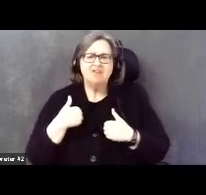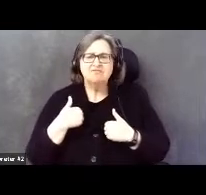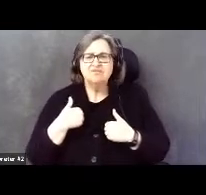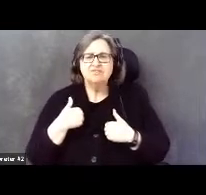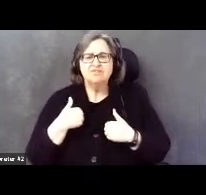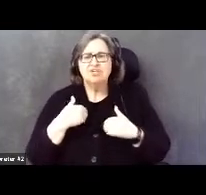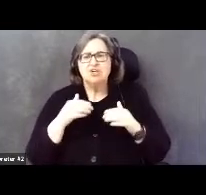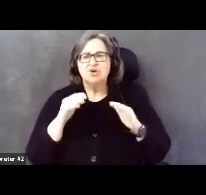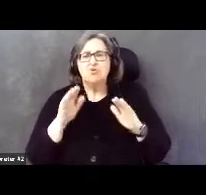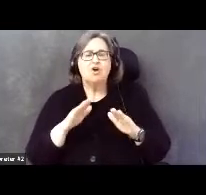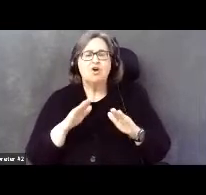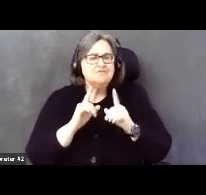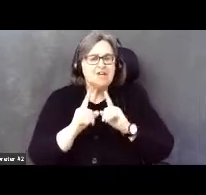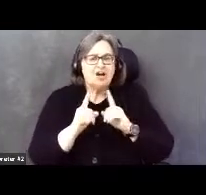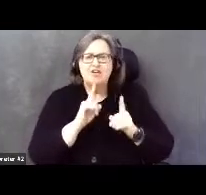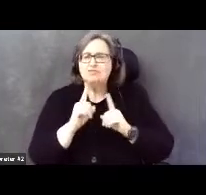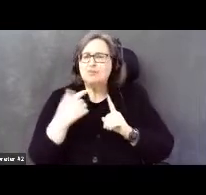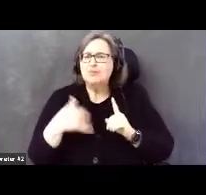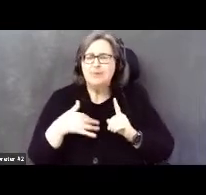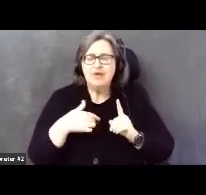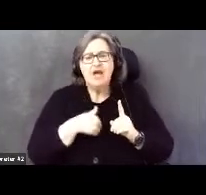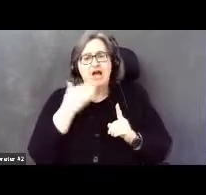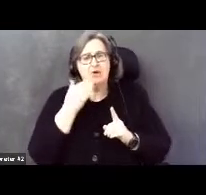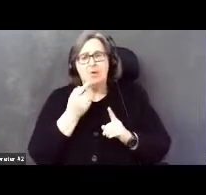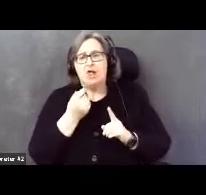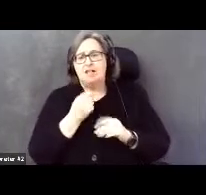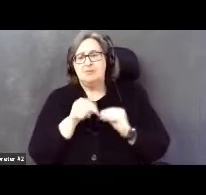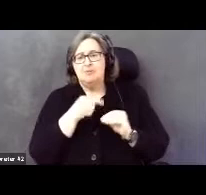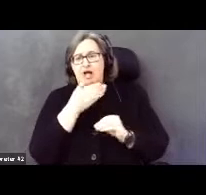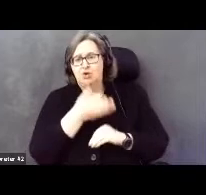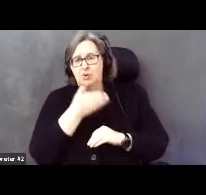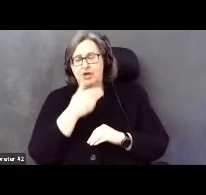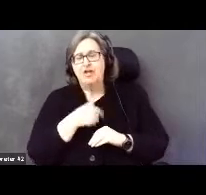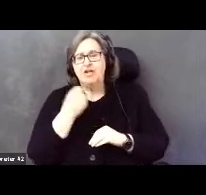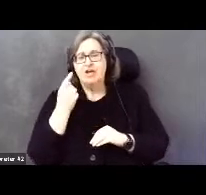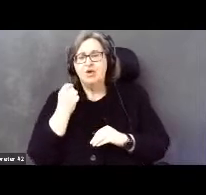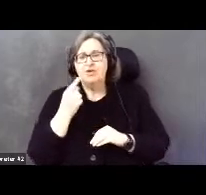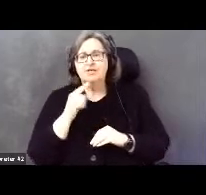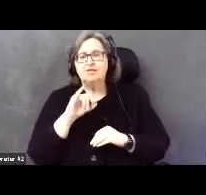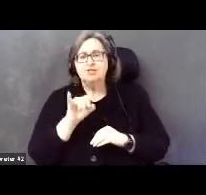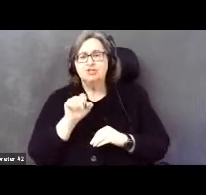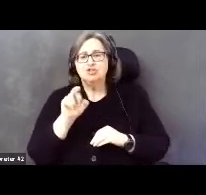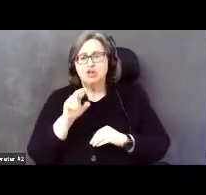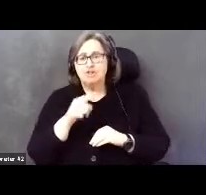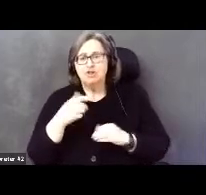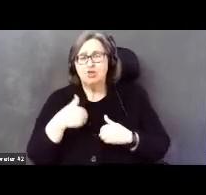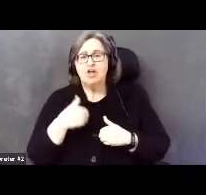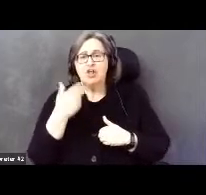wonderfully enriching conversations. I know a little bit about her. I understand, Jennifer, you've had three traumatic brain